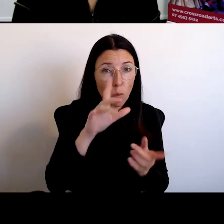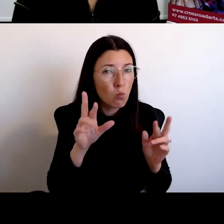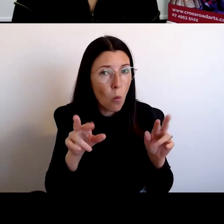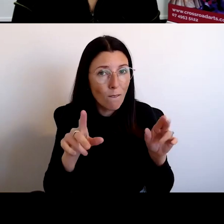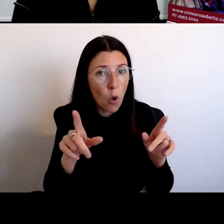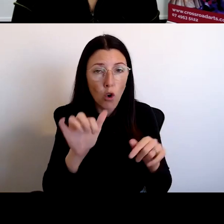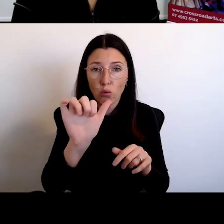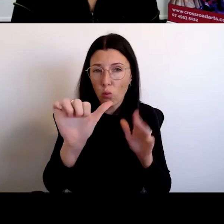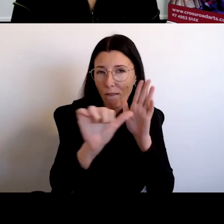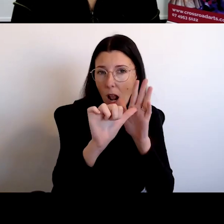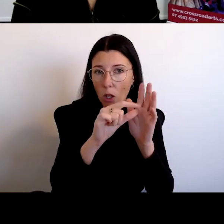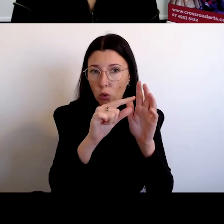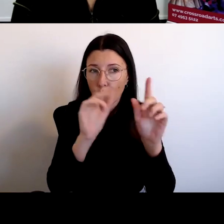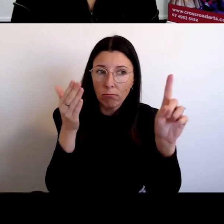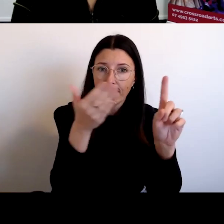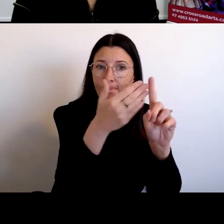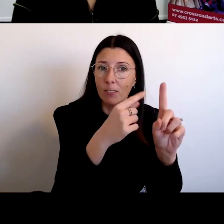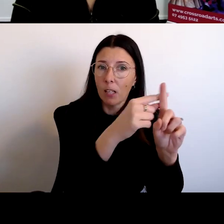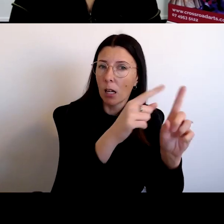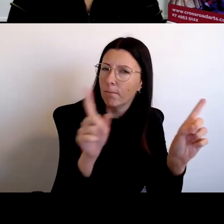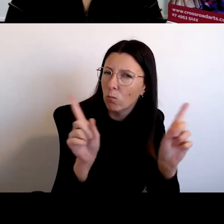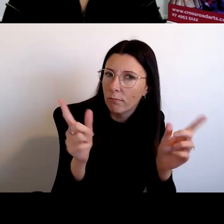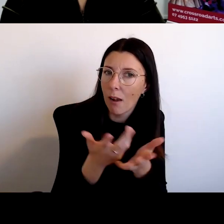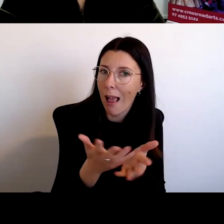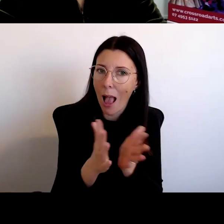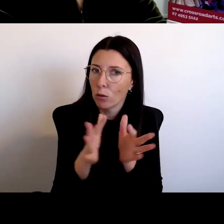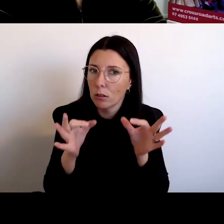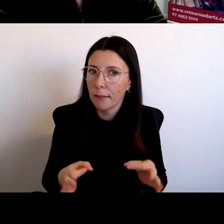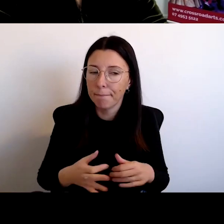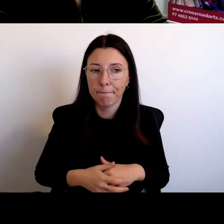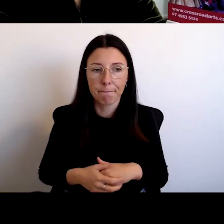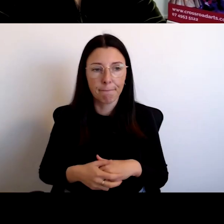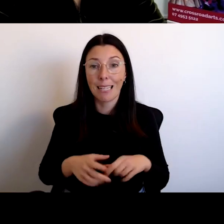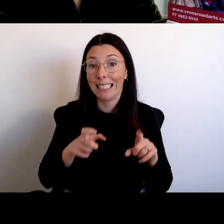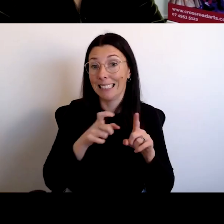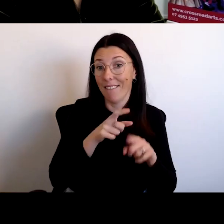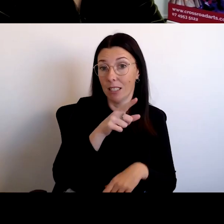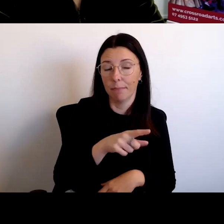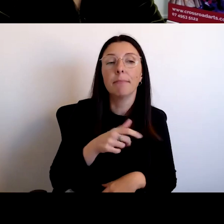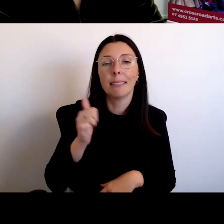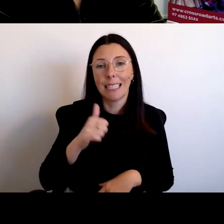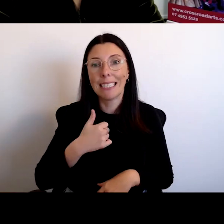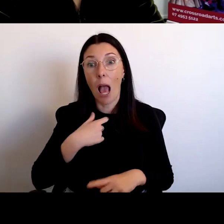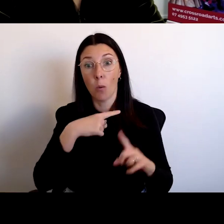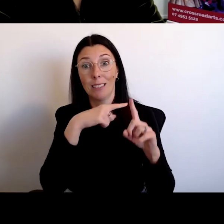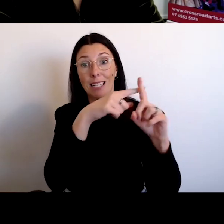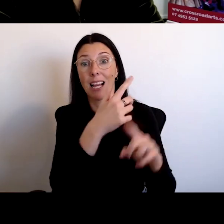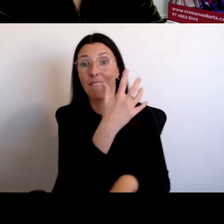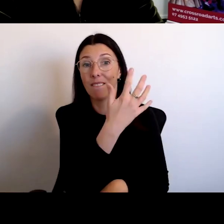and how you arrived at that decision? >> Yeah. Our fundraising target was $55,000